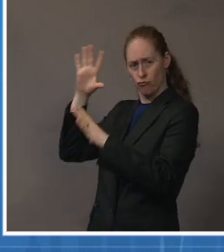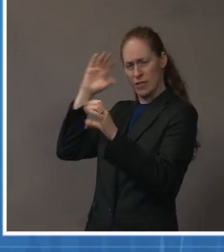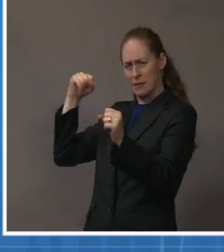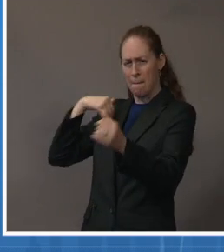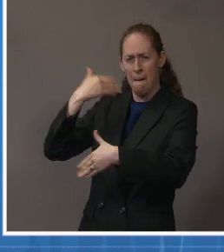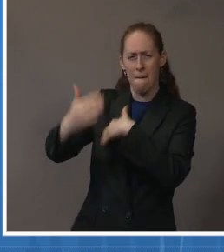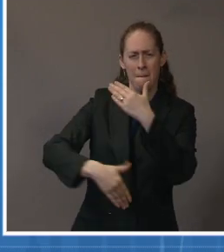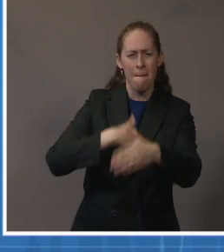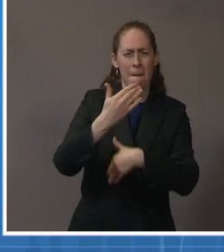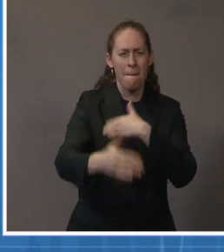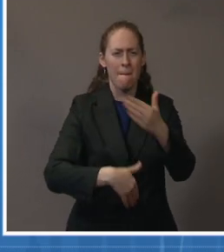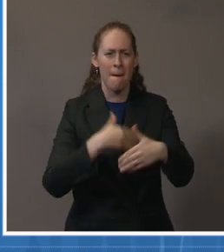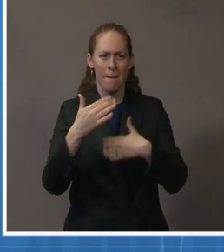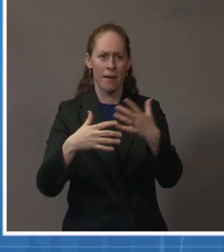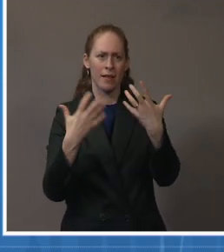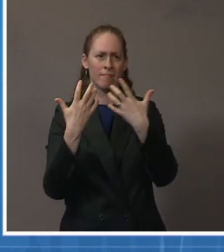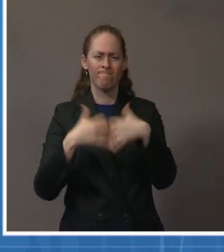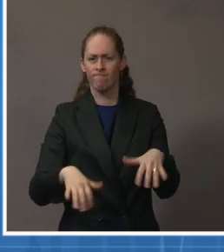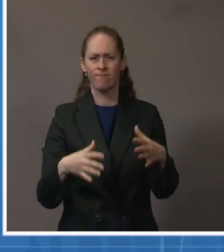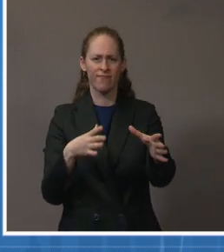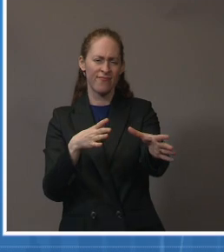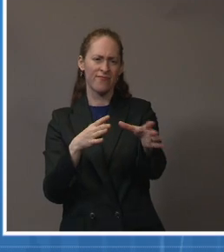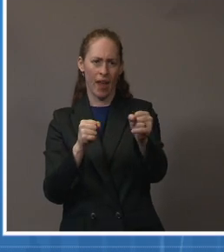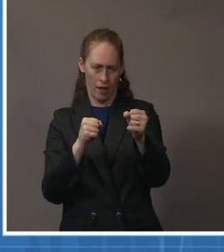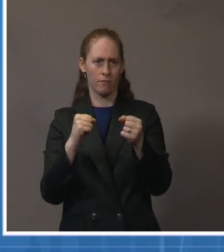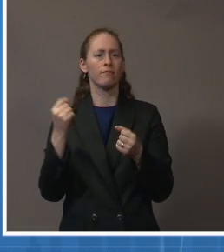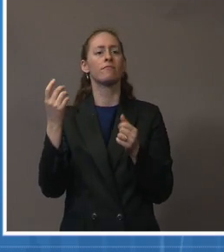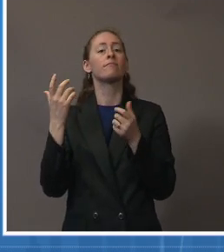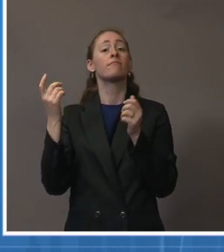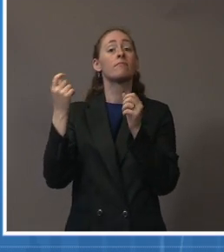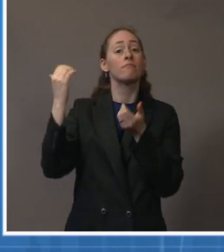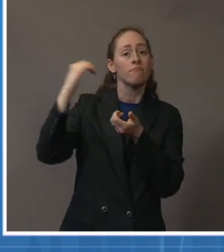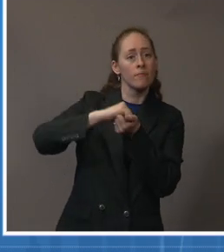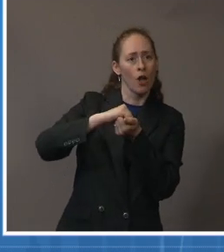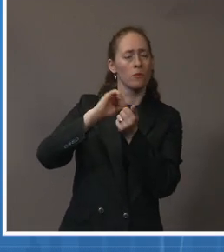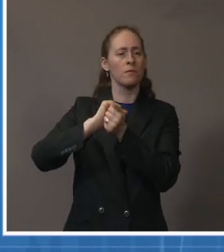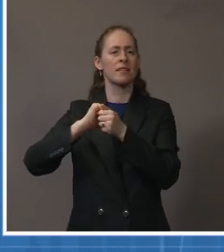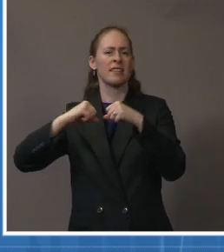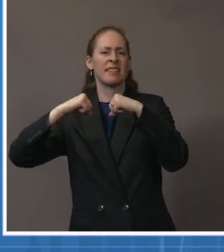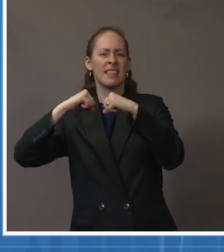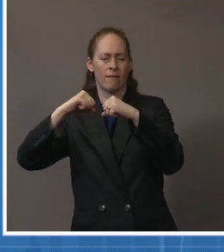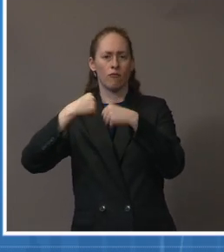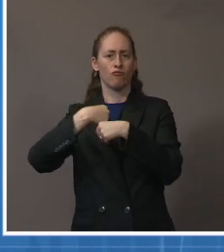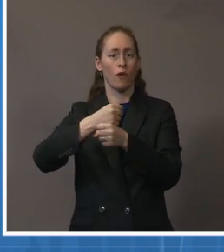the DPA, to mobilize the full force of U.S. vaccine manufacturing and production.